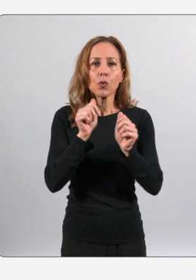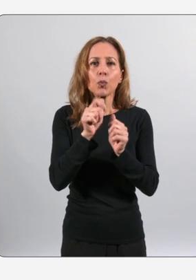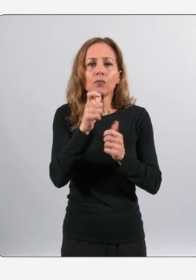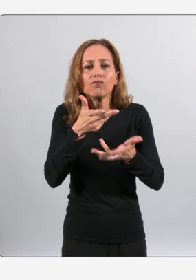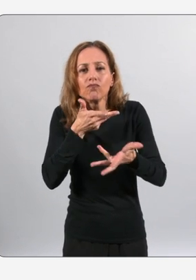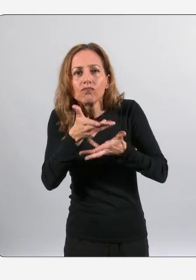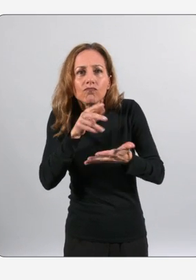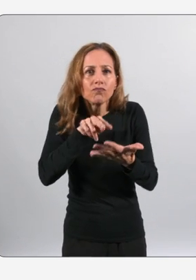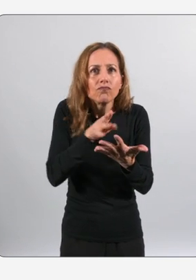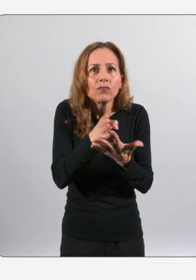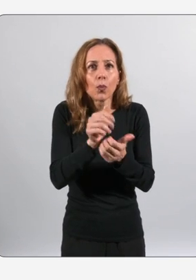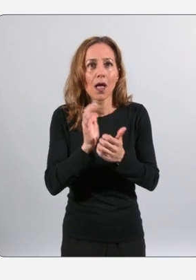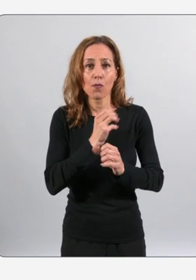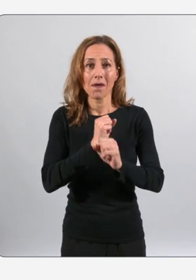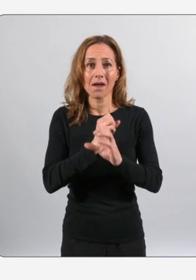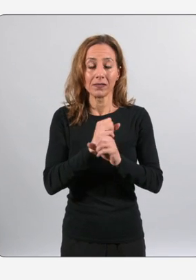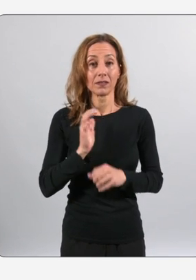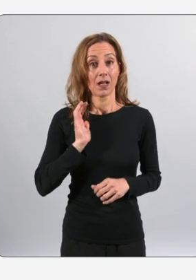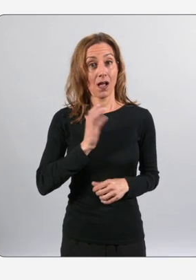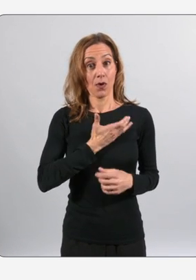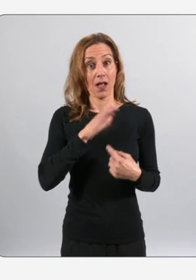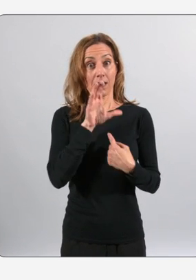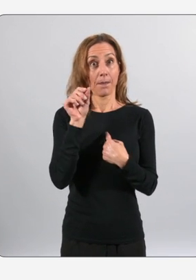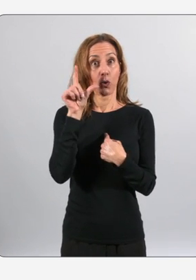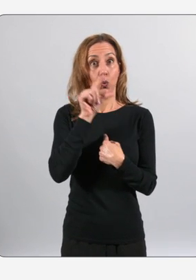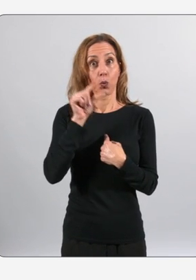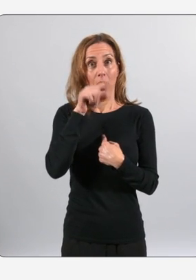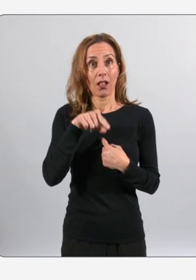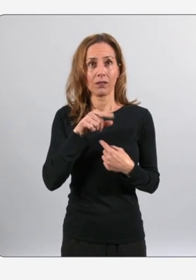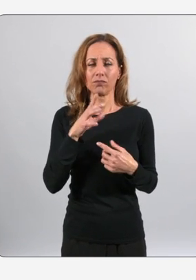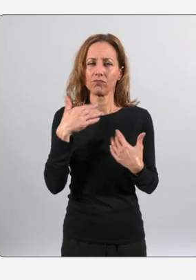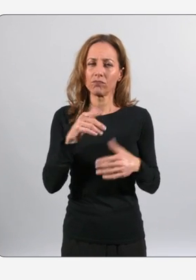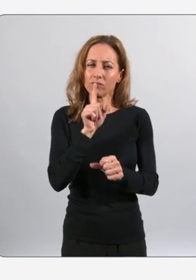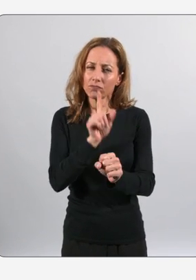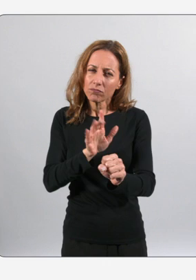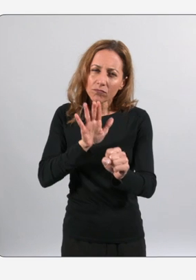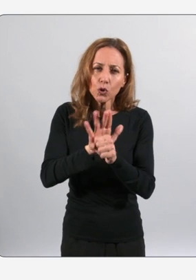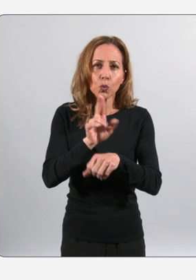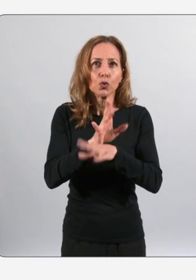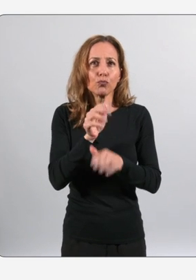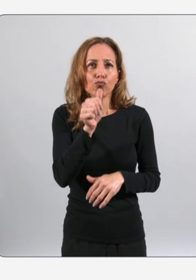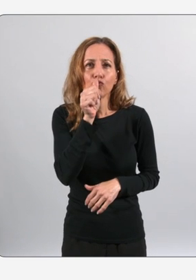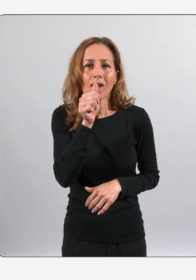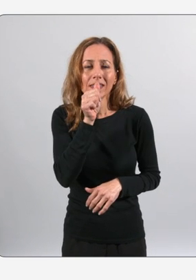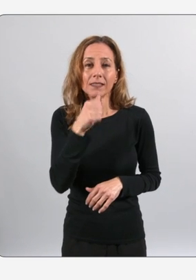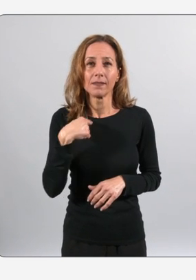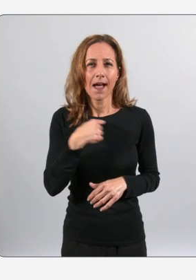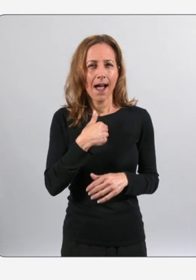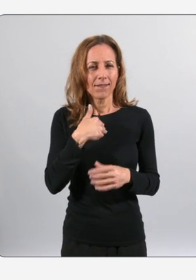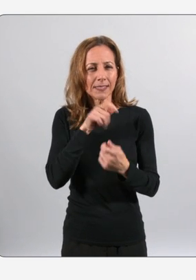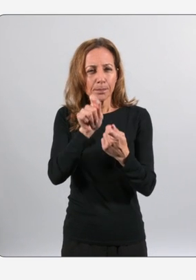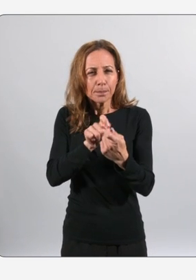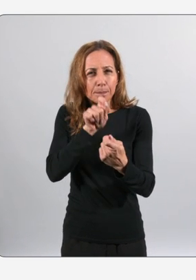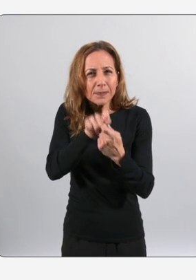Google as a company has strong commitments to user privacy. We have specific privacy principles that explain our